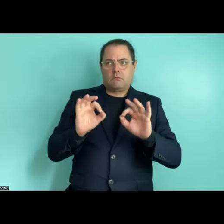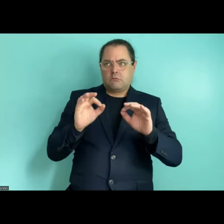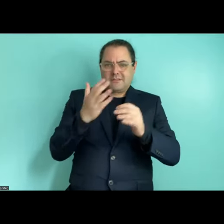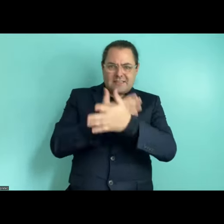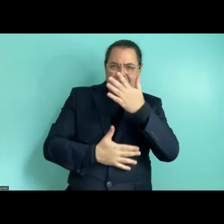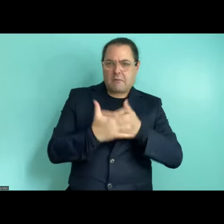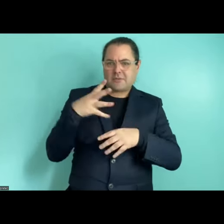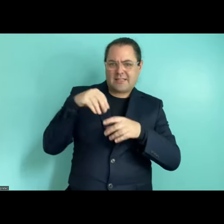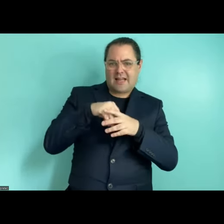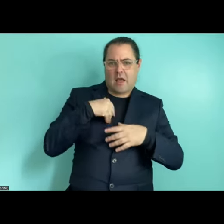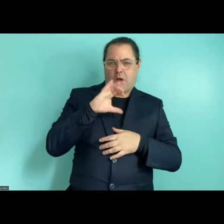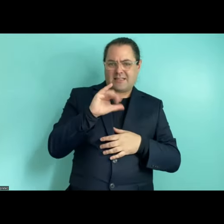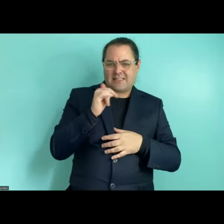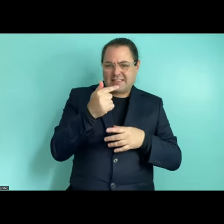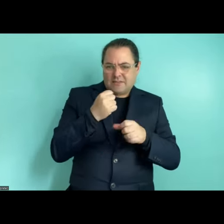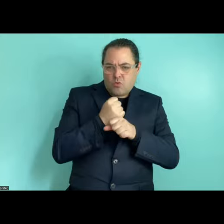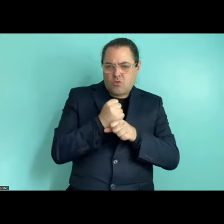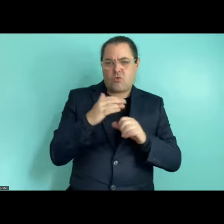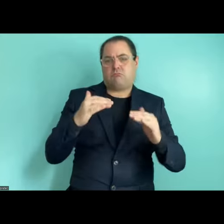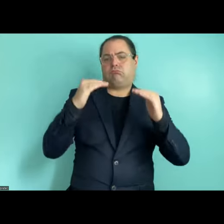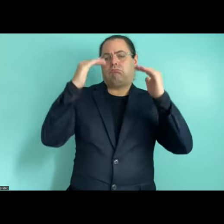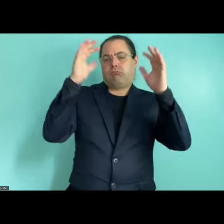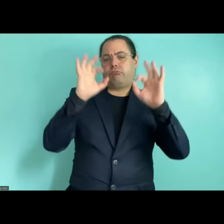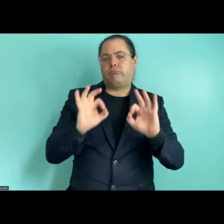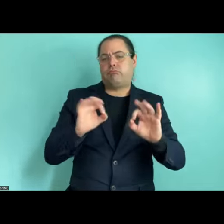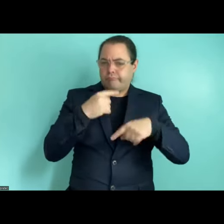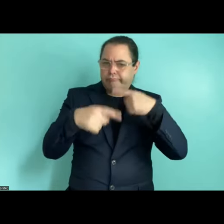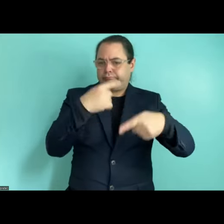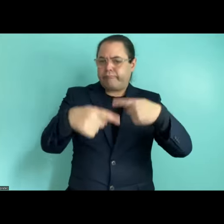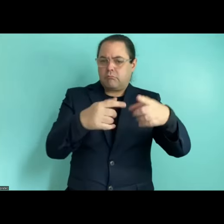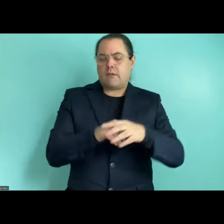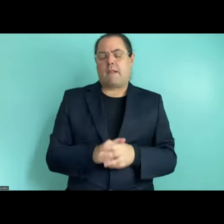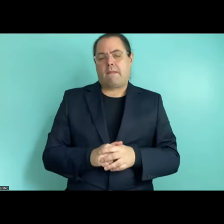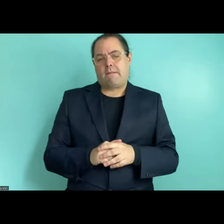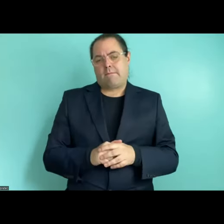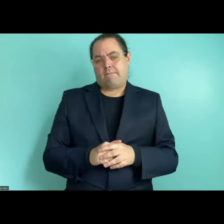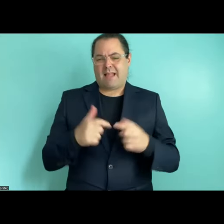14:21:02 So as I said earlier, we actually believe that you know our rich diversity,